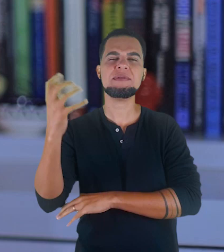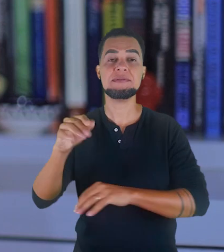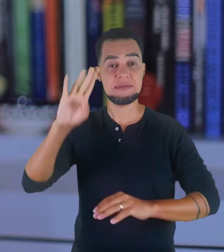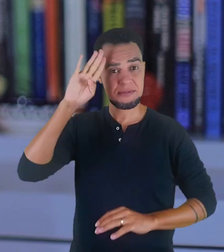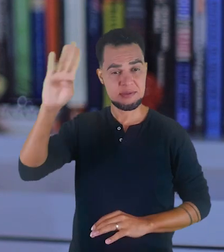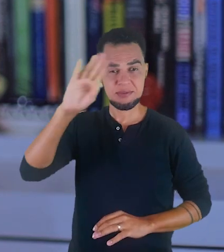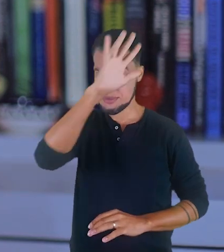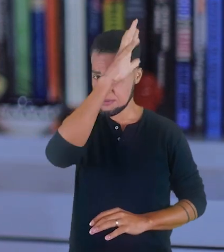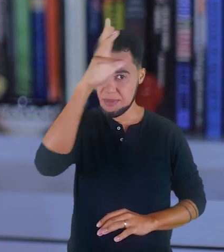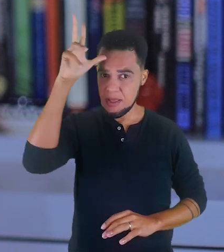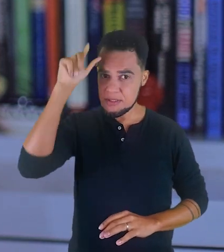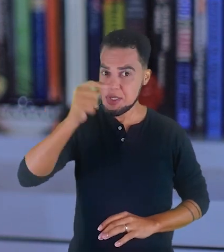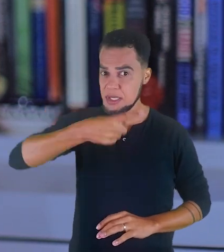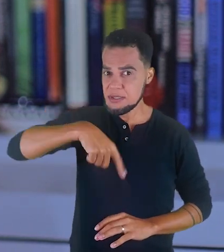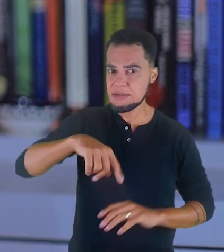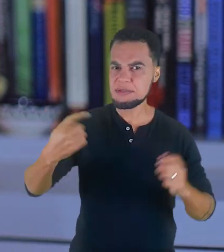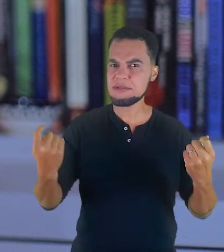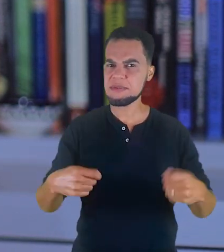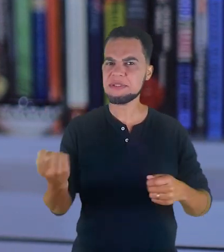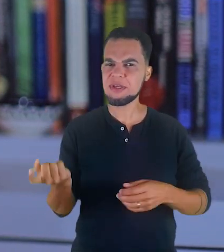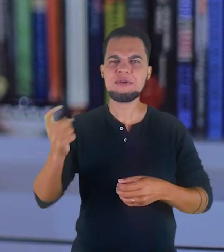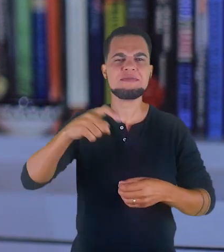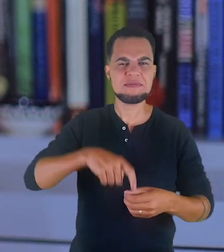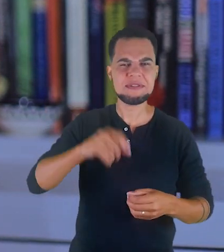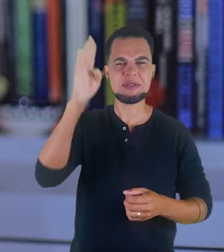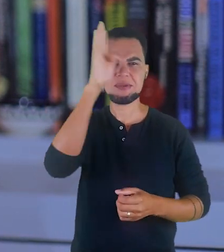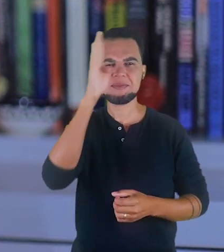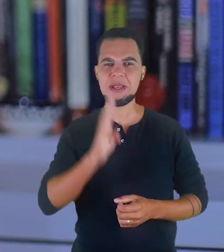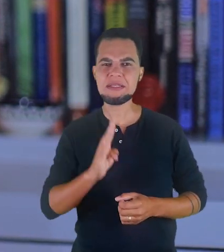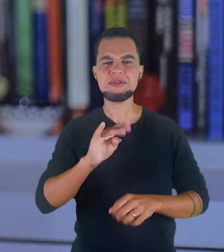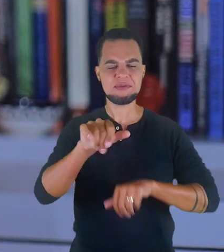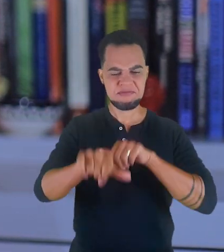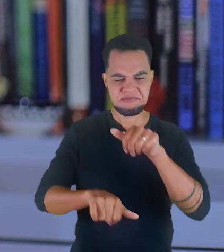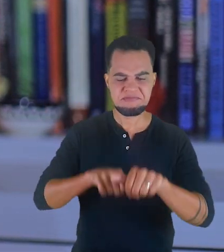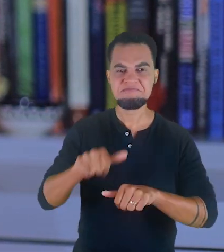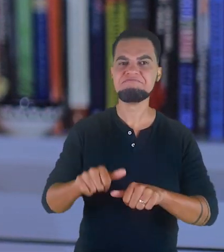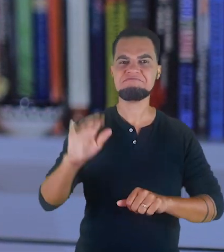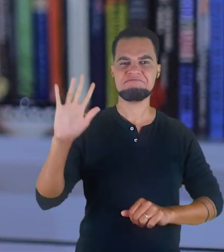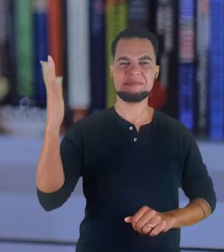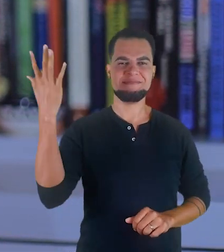mainly in the Amazon, and that we need to regain Brazil's status regarding climate change.